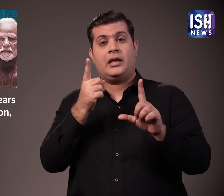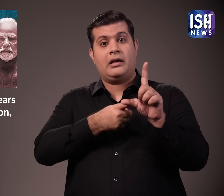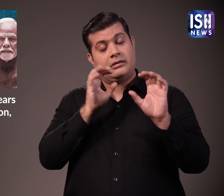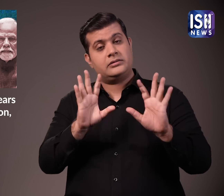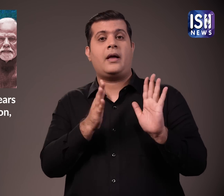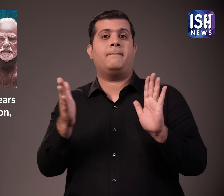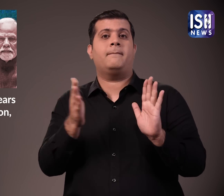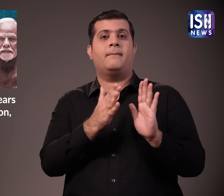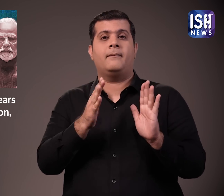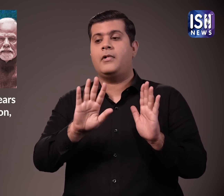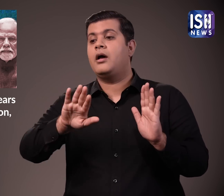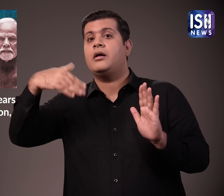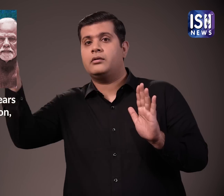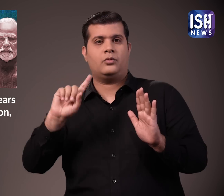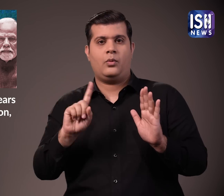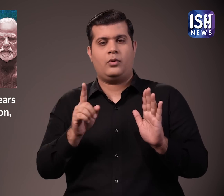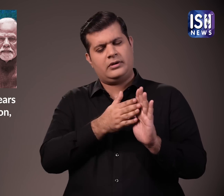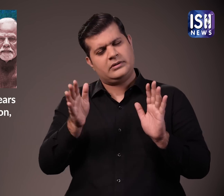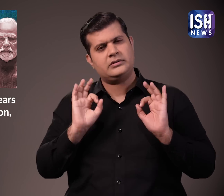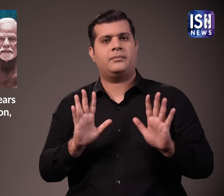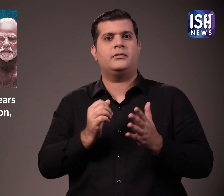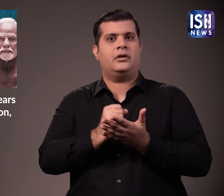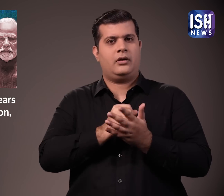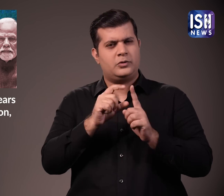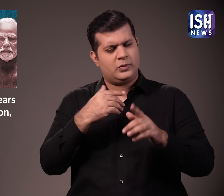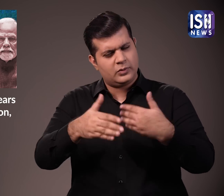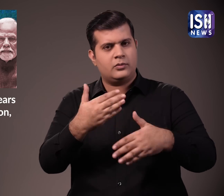But they will all be held in the same year.